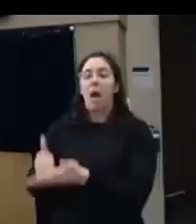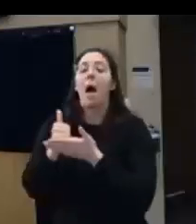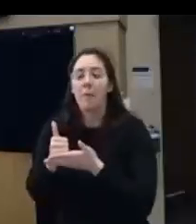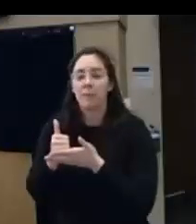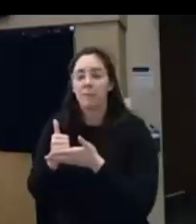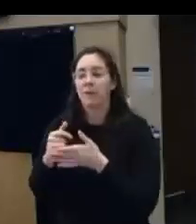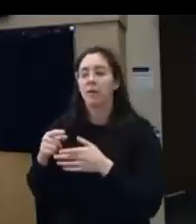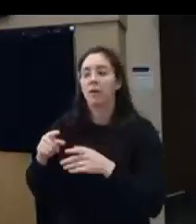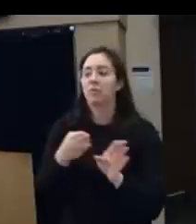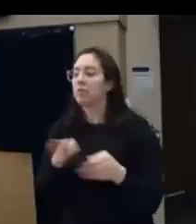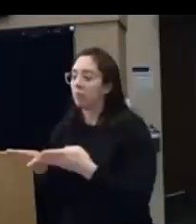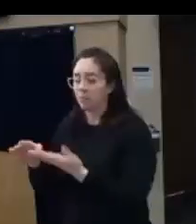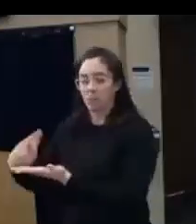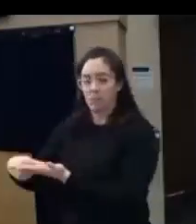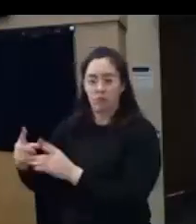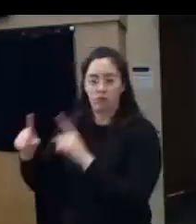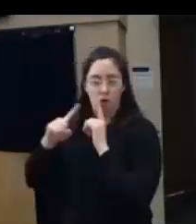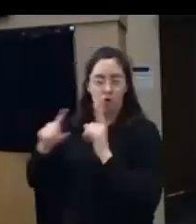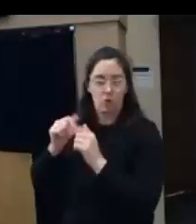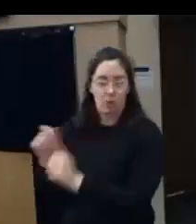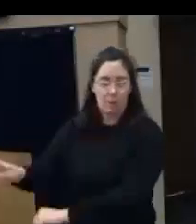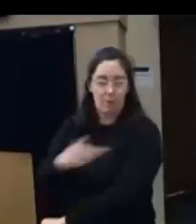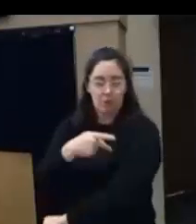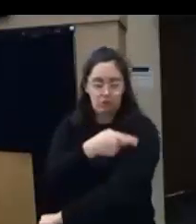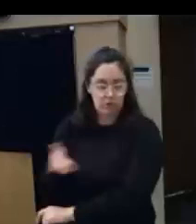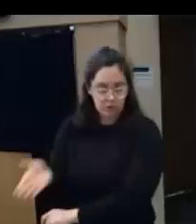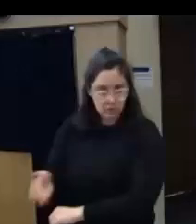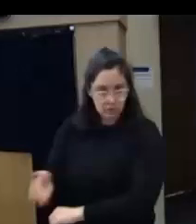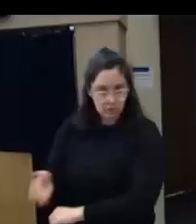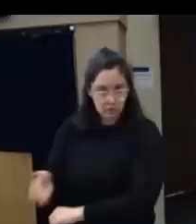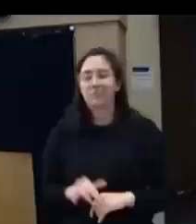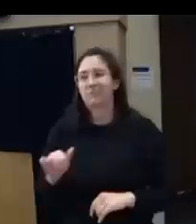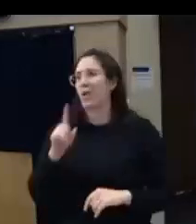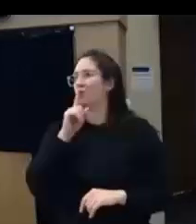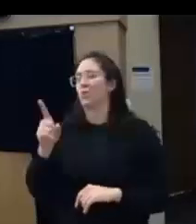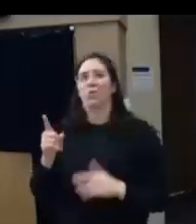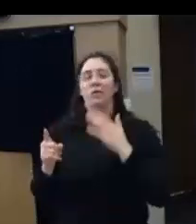a different conversation uh because again you know and that's true whether we're thinking of